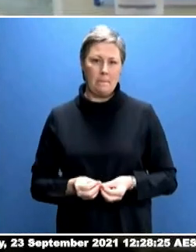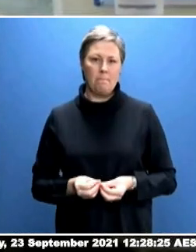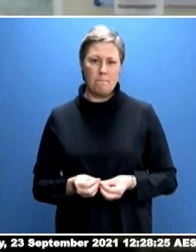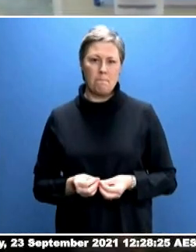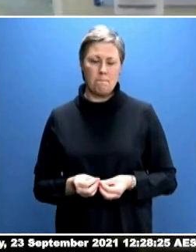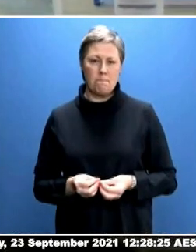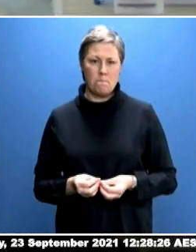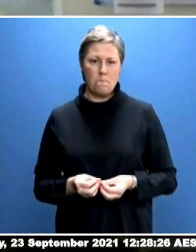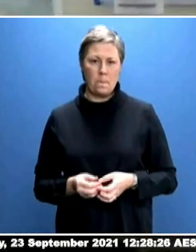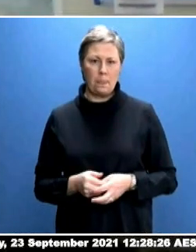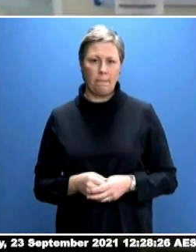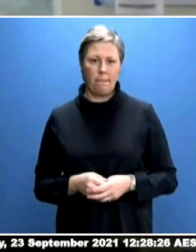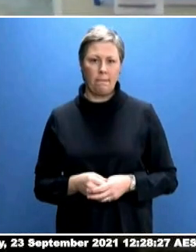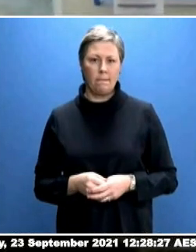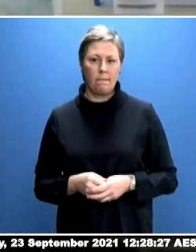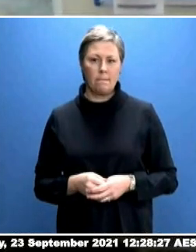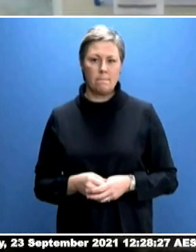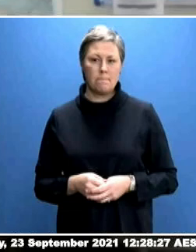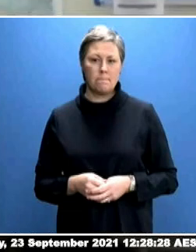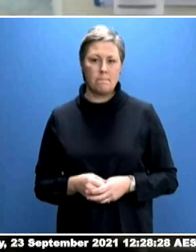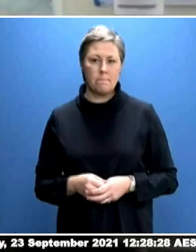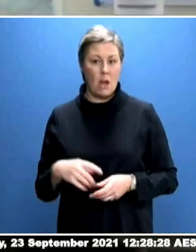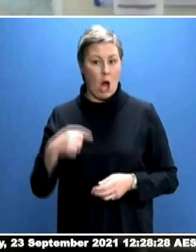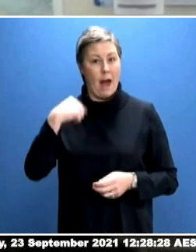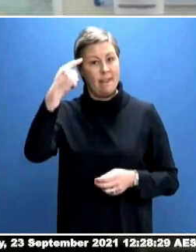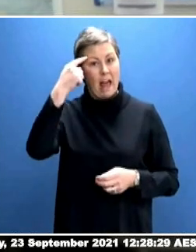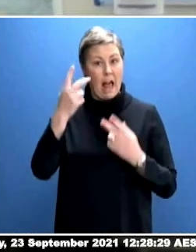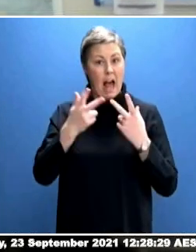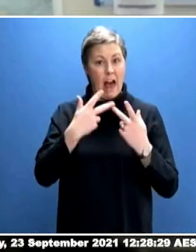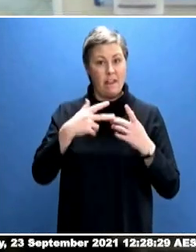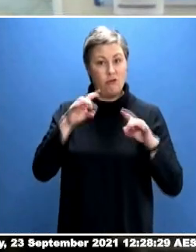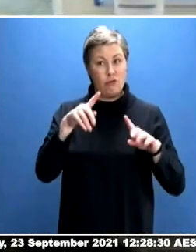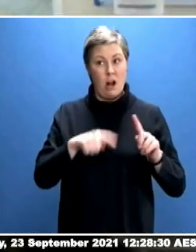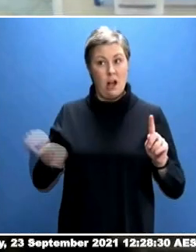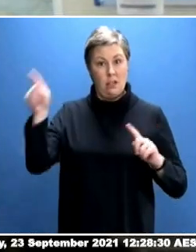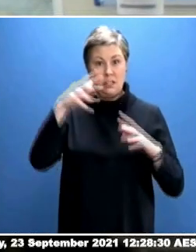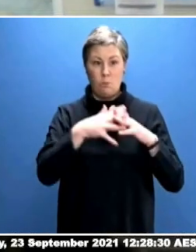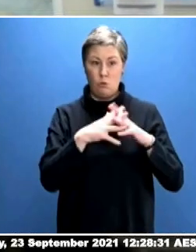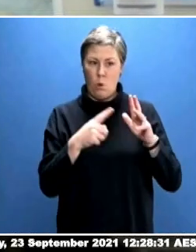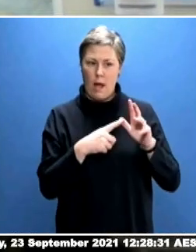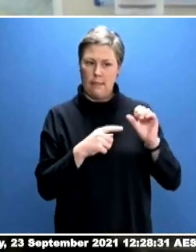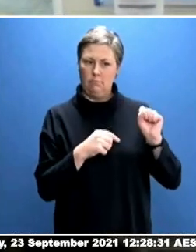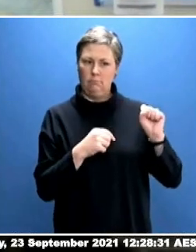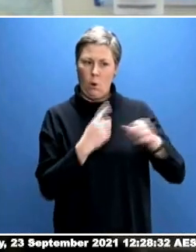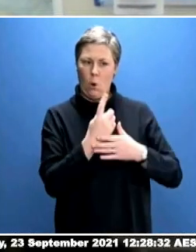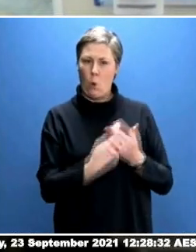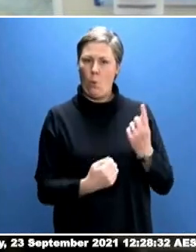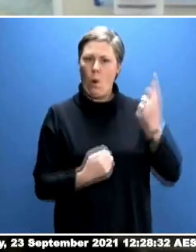I do believe, without having it in front of me, that's the case in other jurisdictions, potentially Western Australia, but it is requiring of